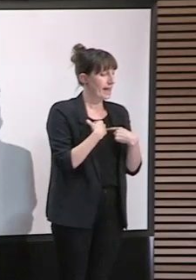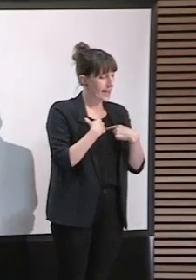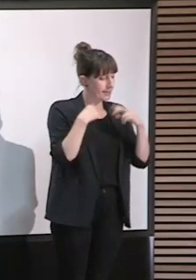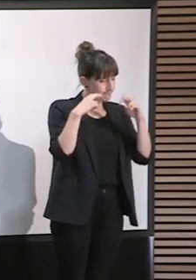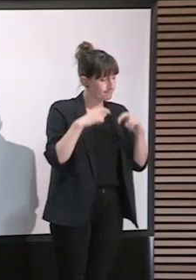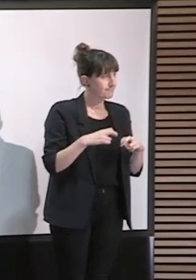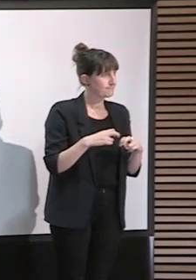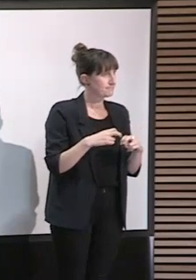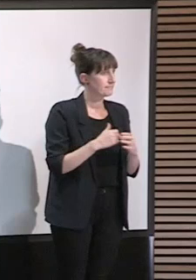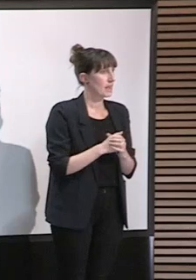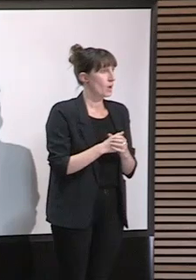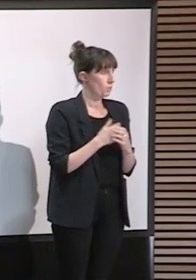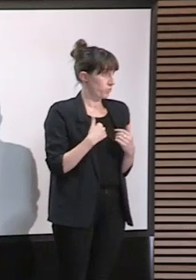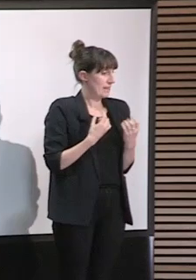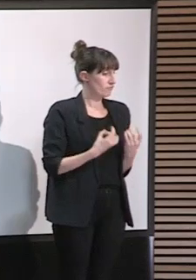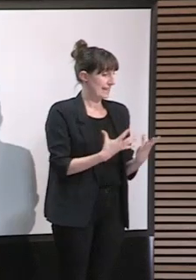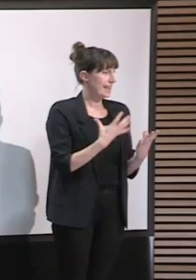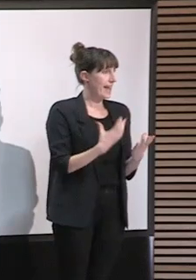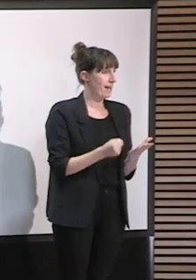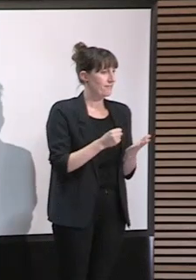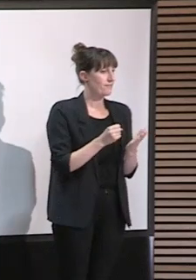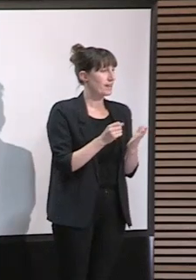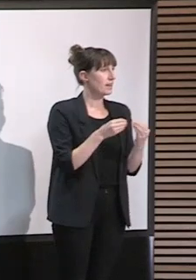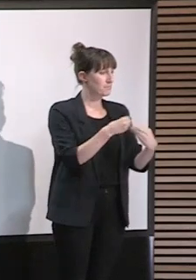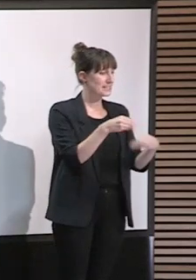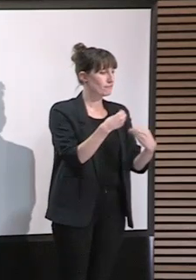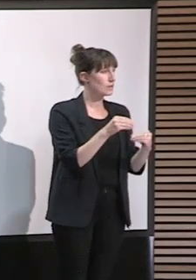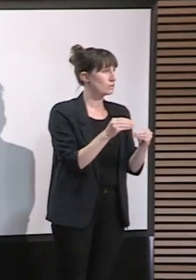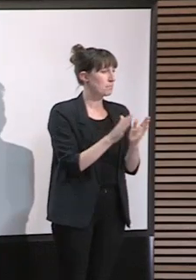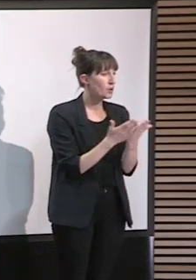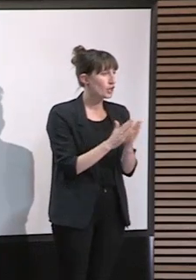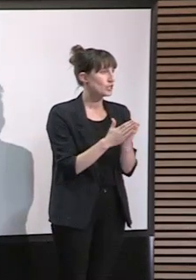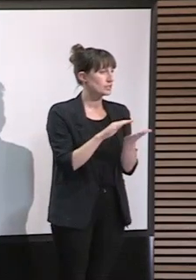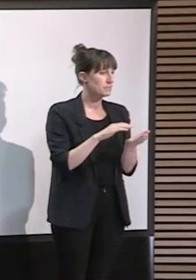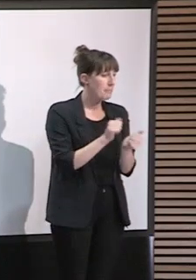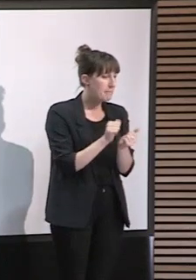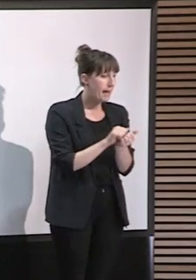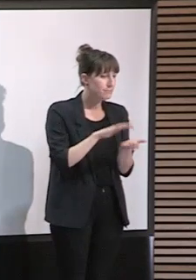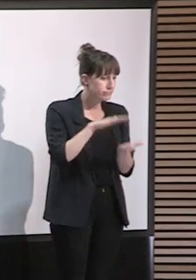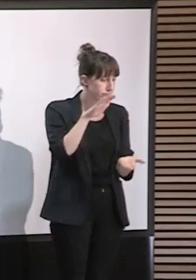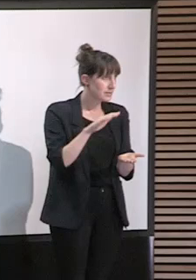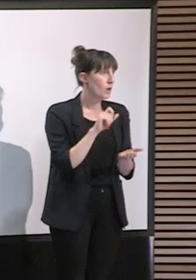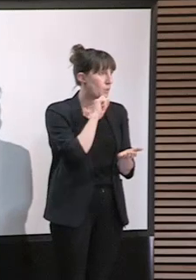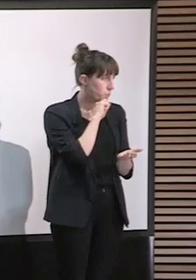support that can be put in place and should be put in place. We're looking at that. We have our hard packs of